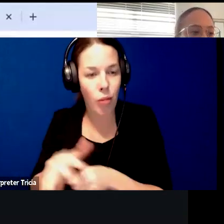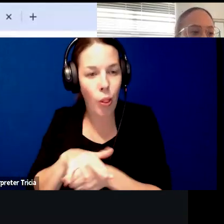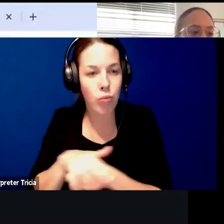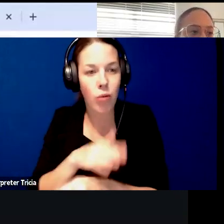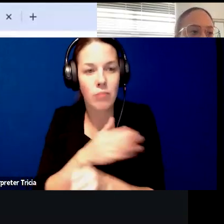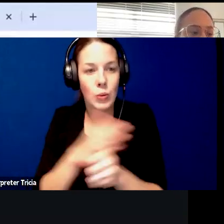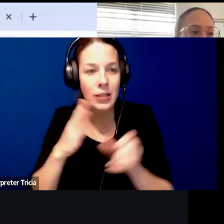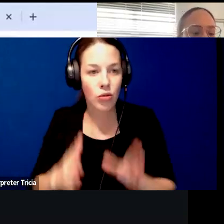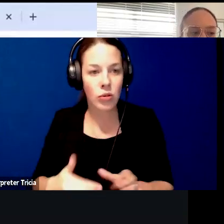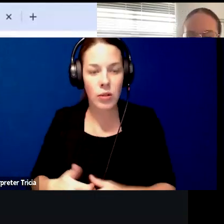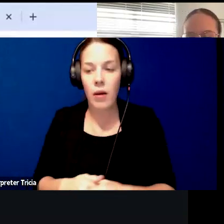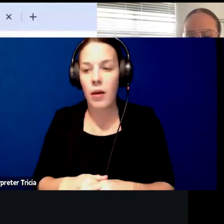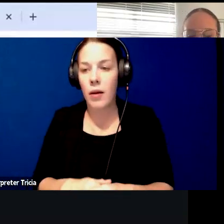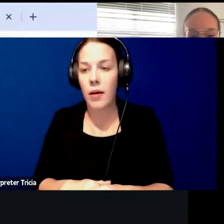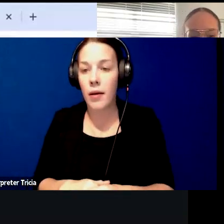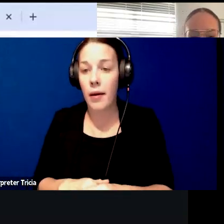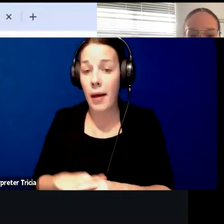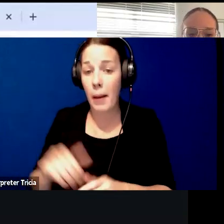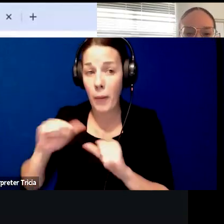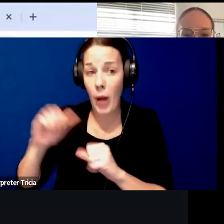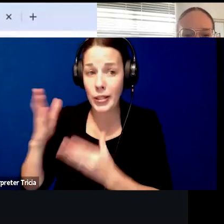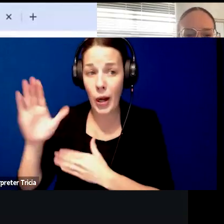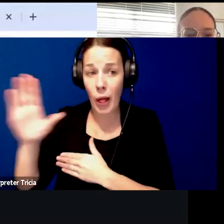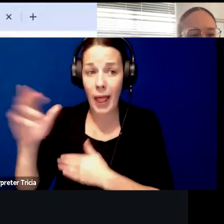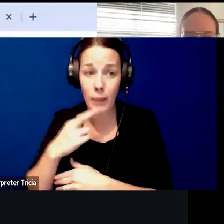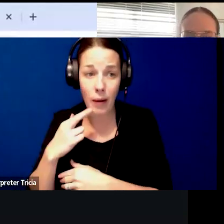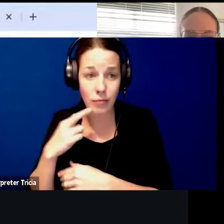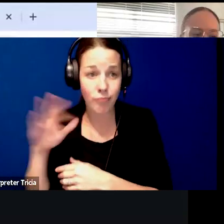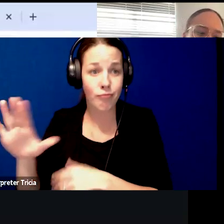As a bartender at that restaurant, I was able to book the venue